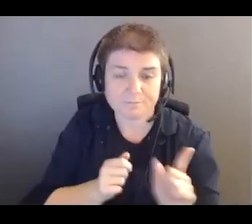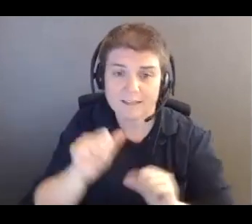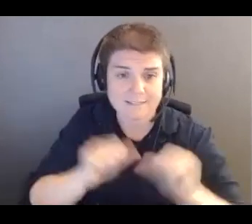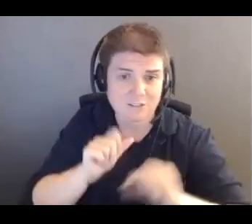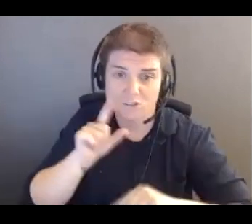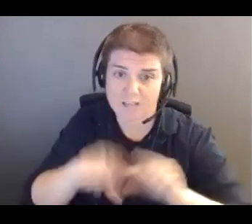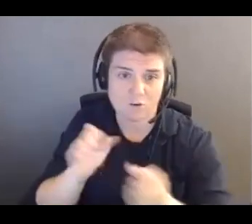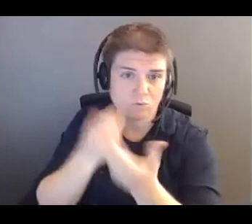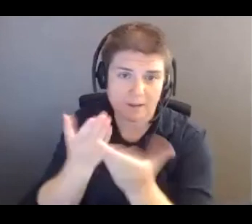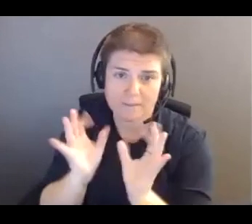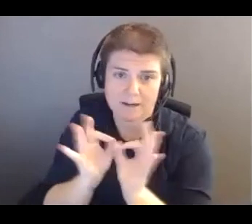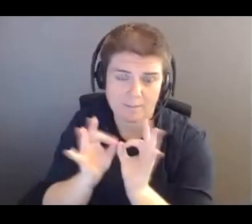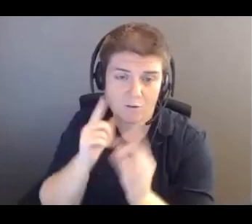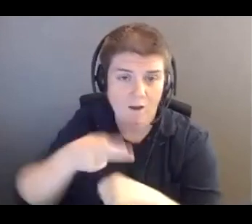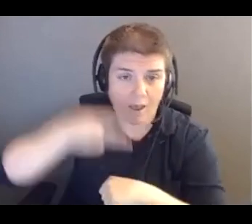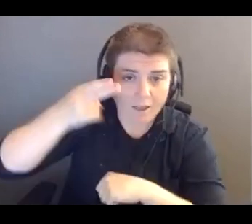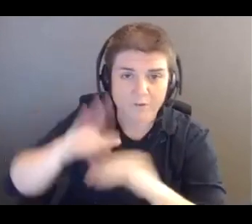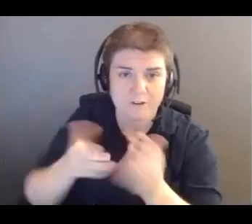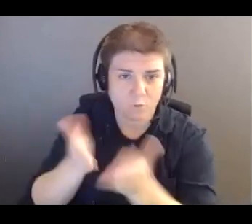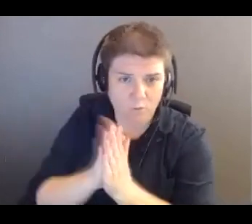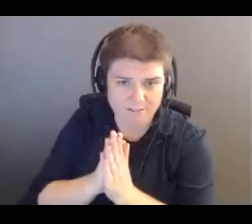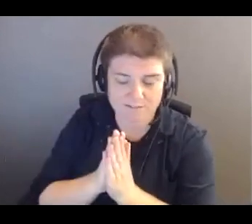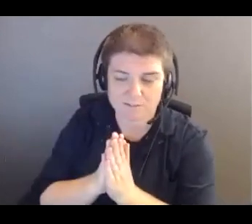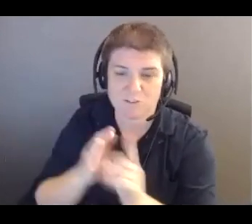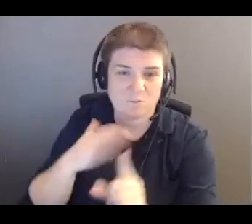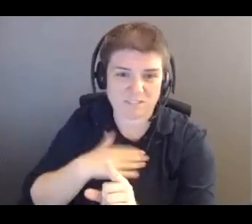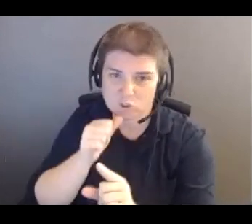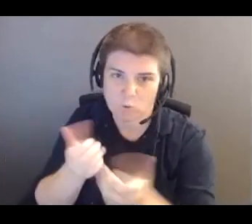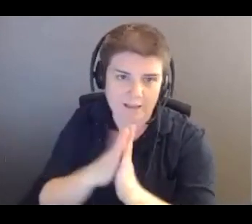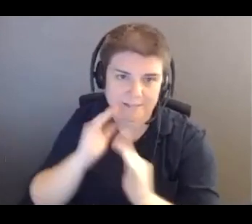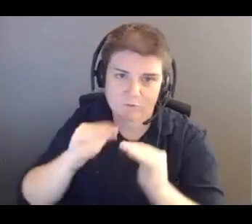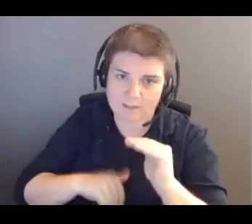what you've requested, so we also don t suggest asking for less than what you need, as that